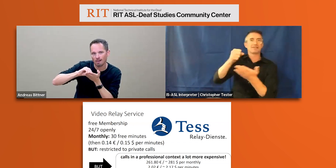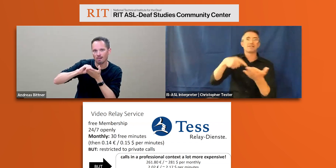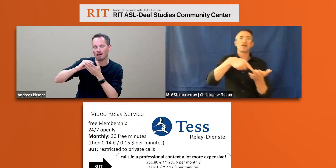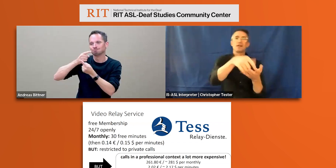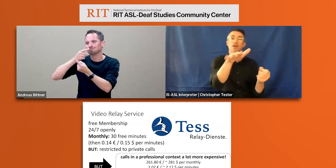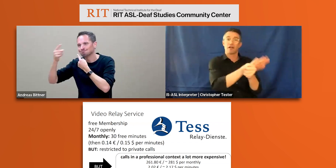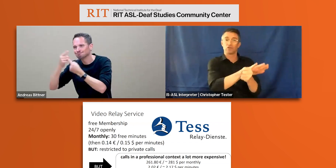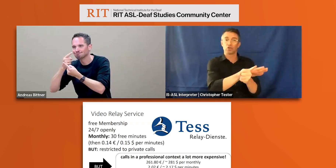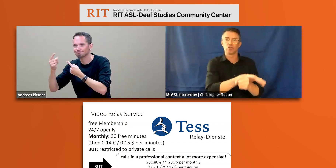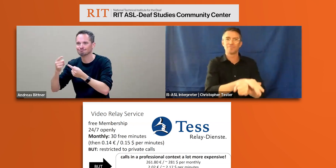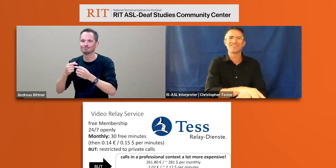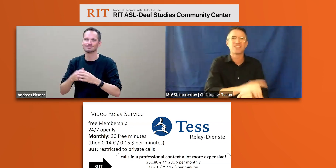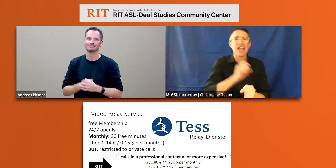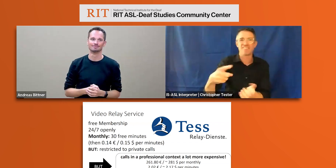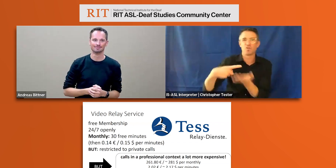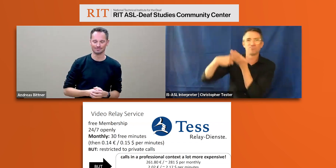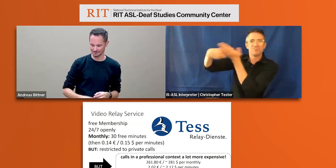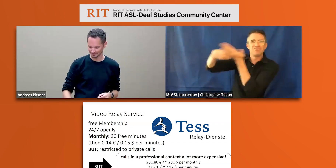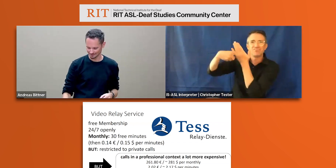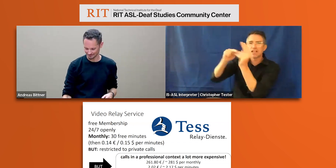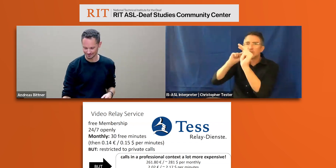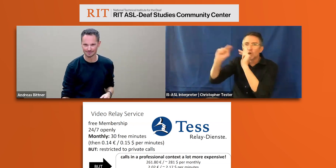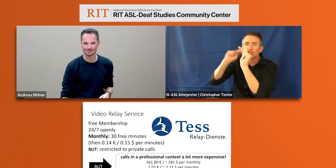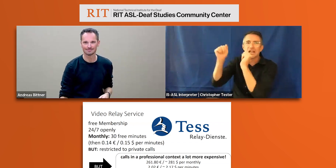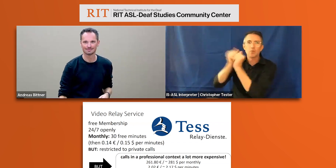you will use so the funding will be available